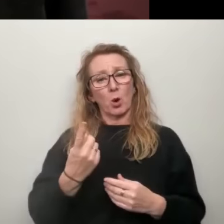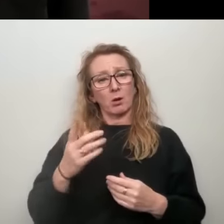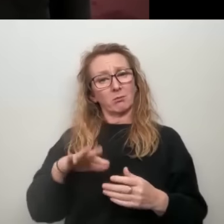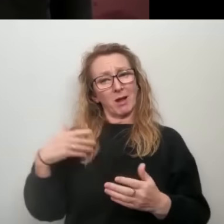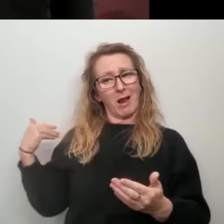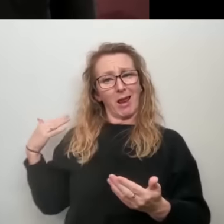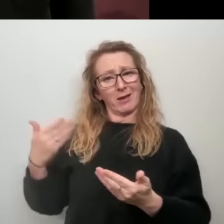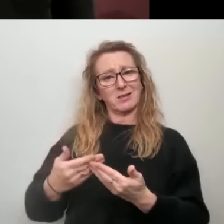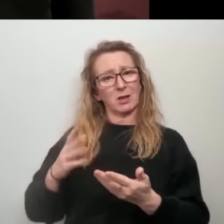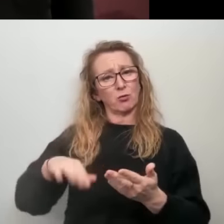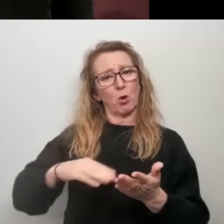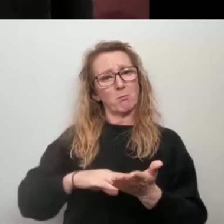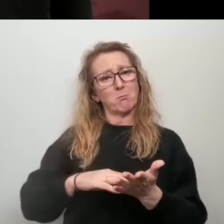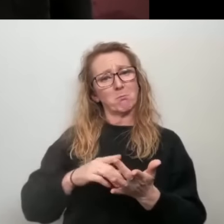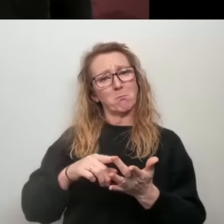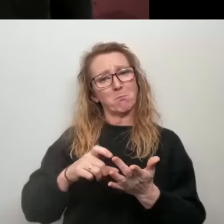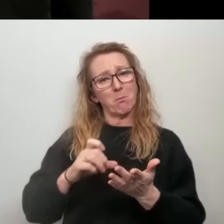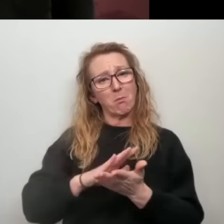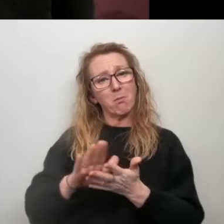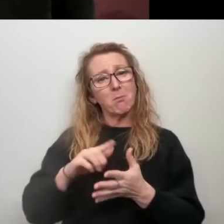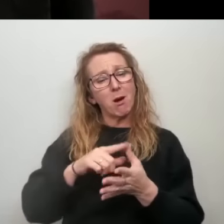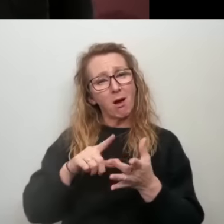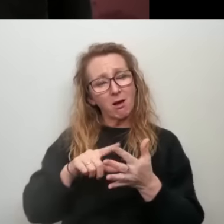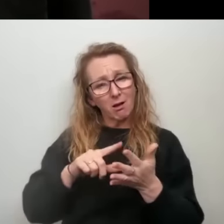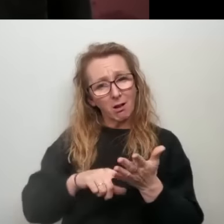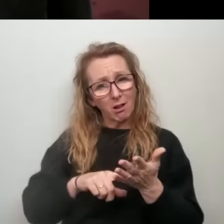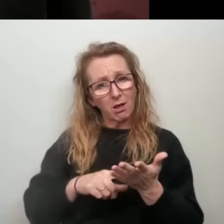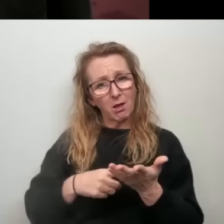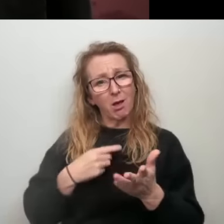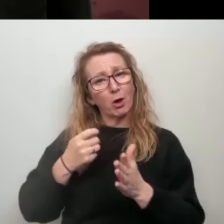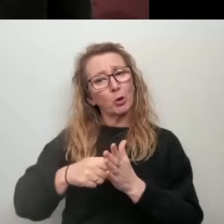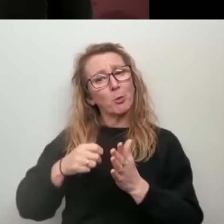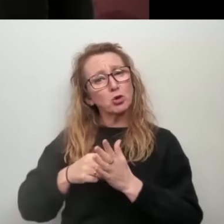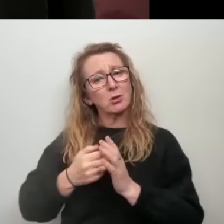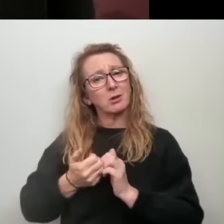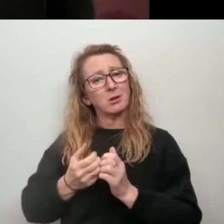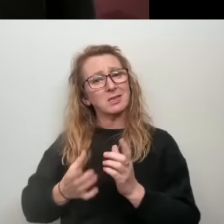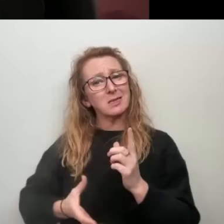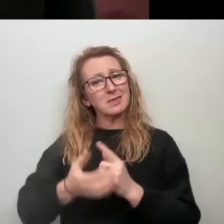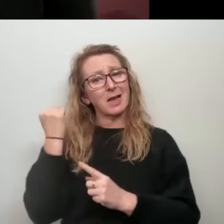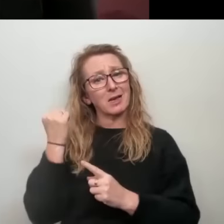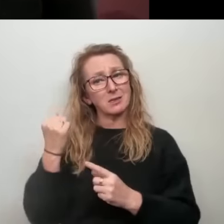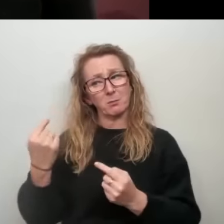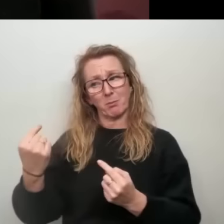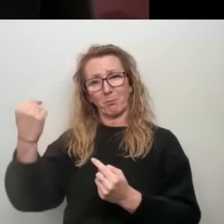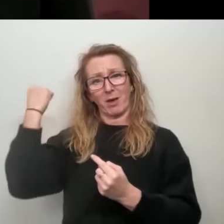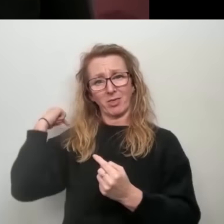was the Iron Bridge a commercial success in its own time? Did the subscribers make a return on their investment?